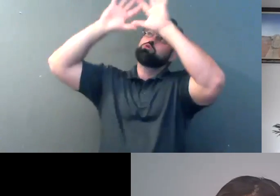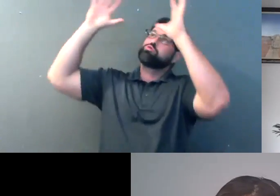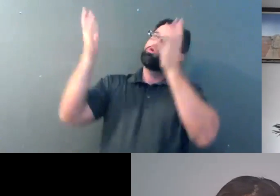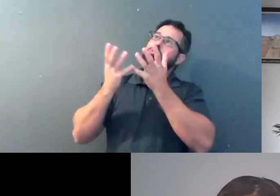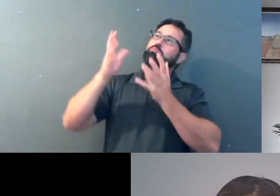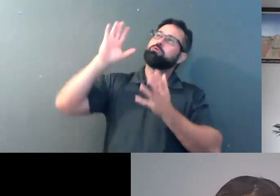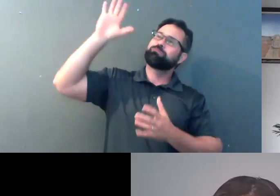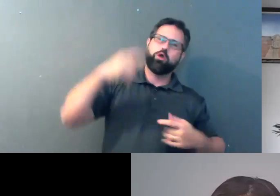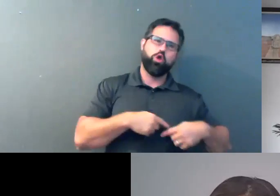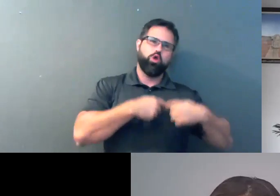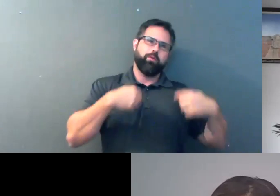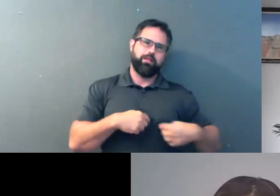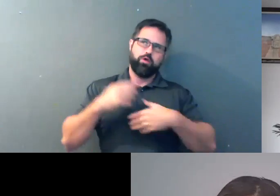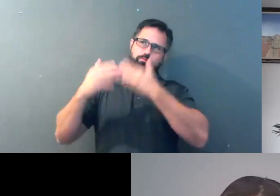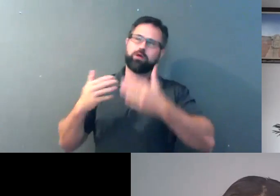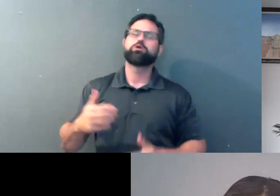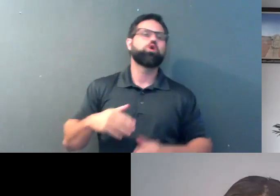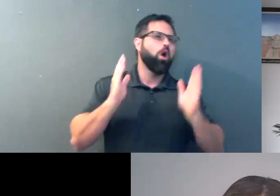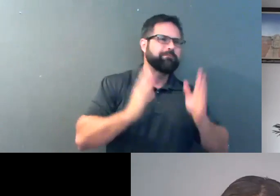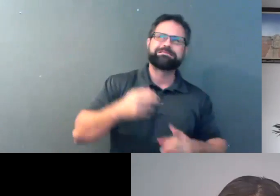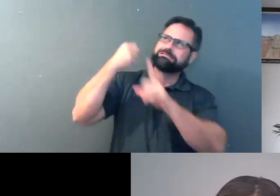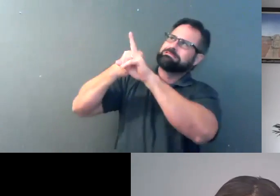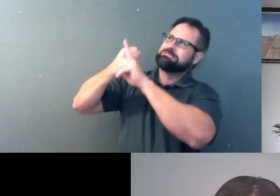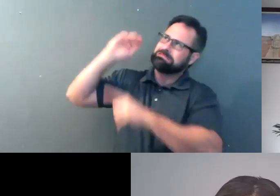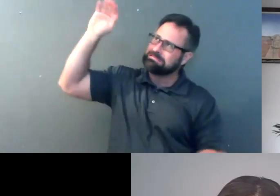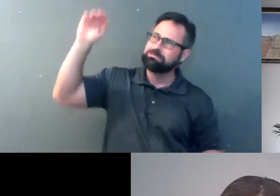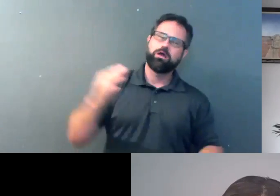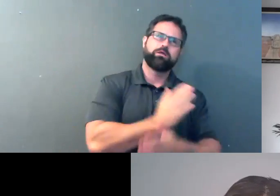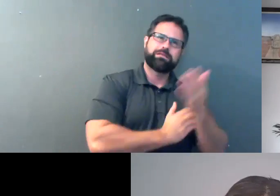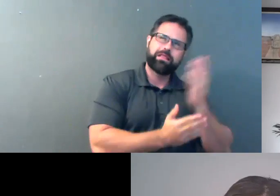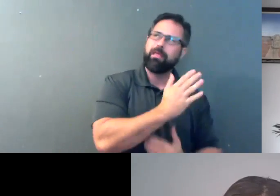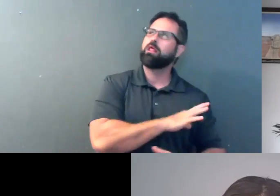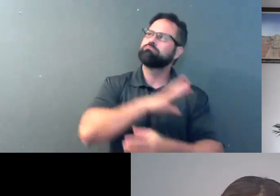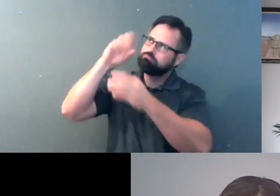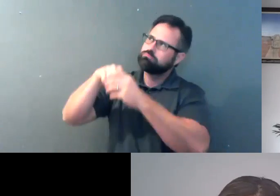is reflected and ensure that disability is very much integrated throughout those those processes